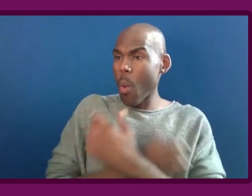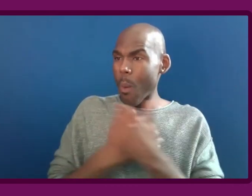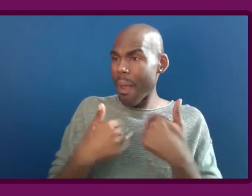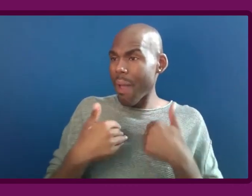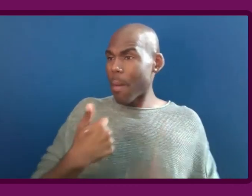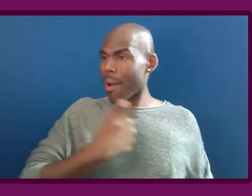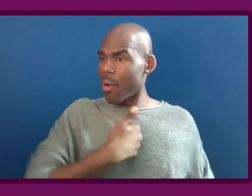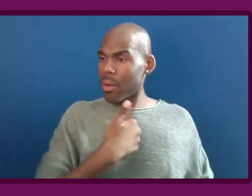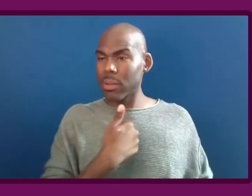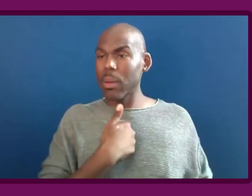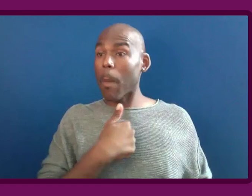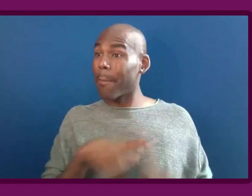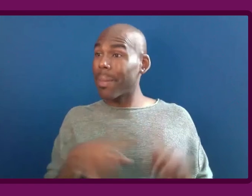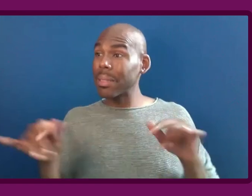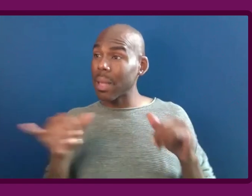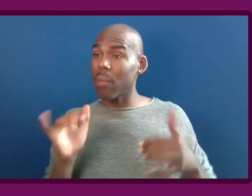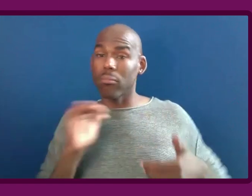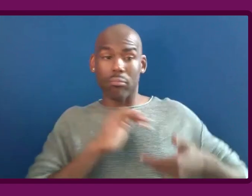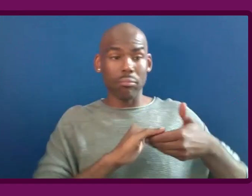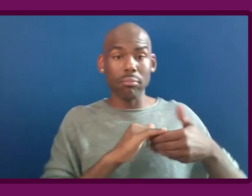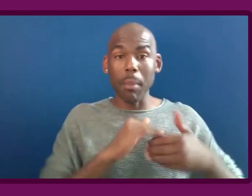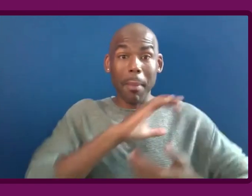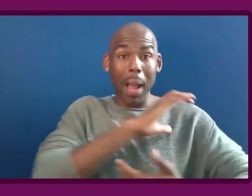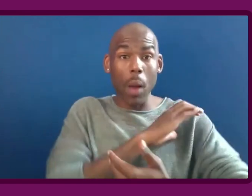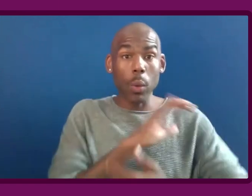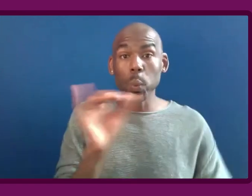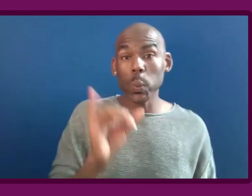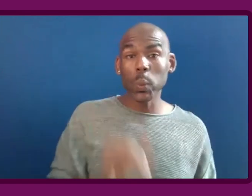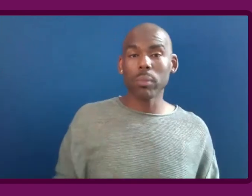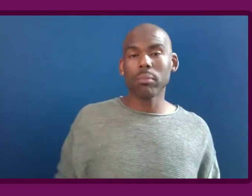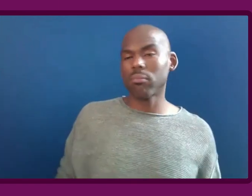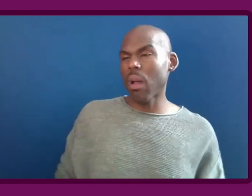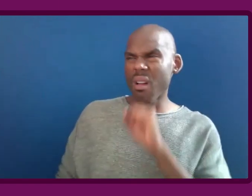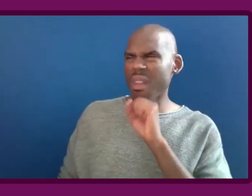experiencing sexism and ableism and are maybe feeling discouraged? What would you tell them?